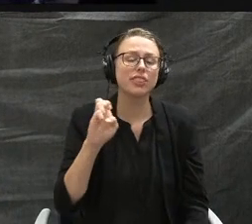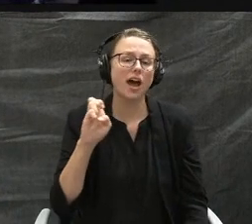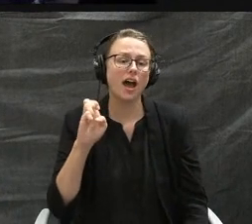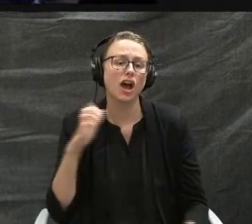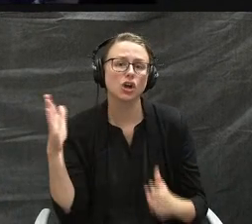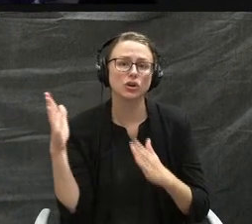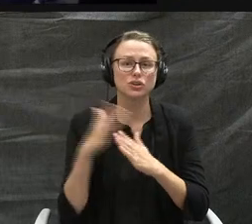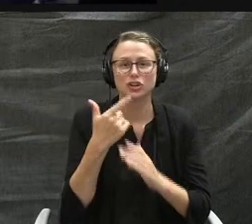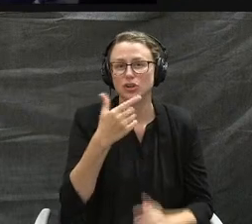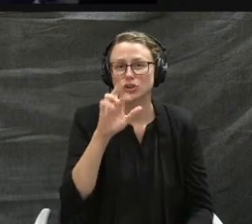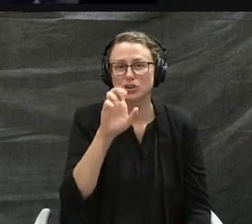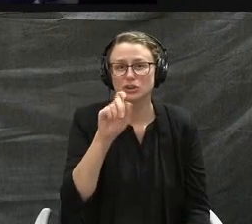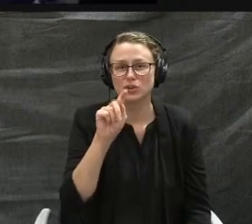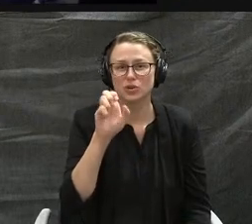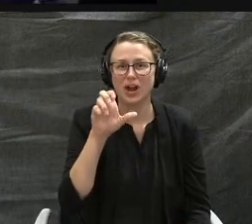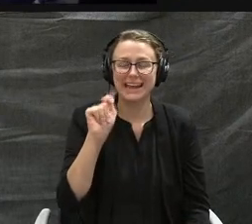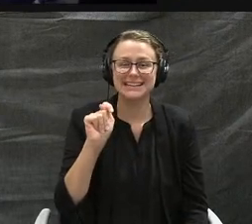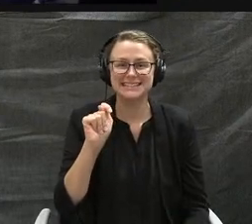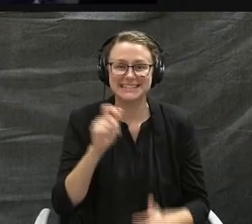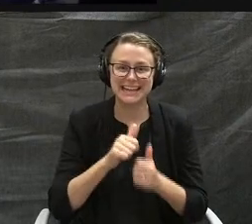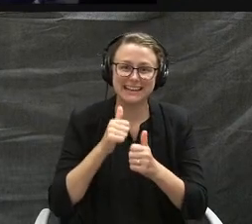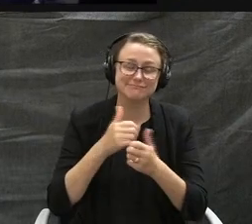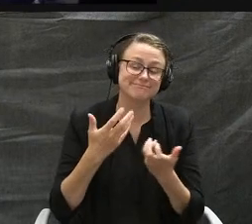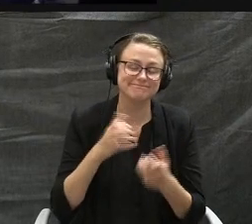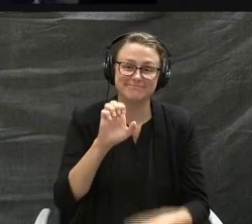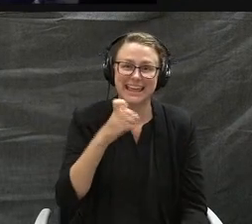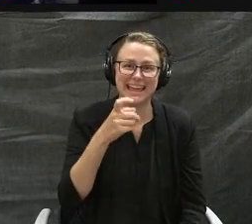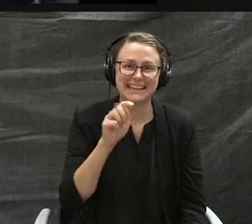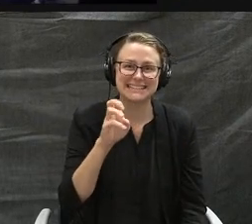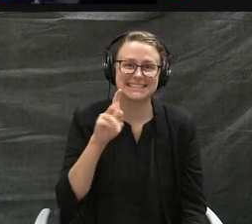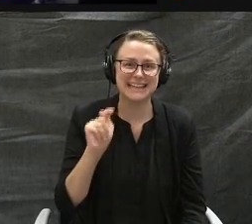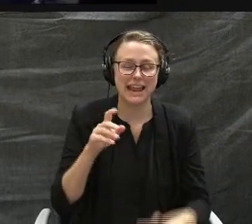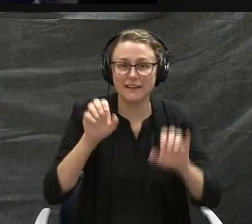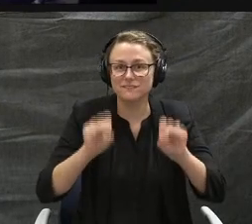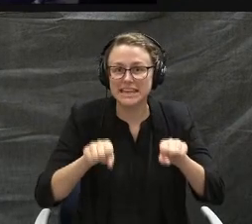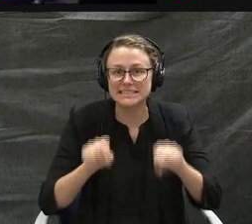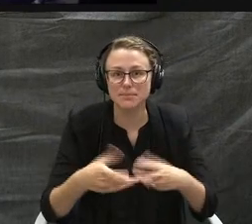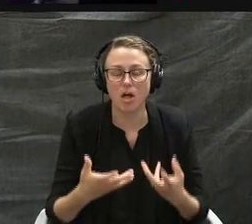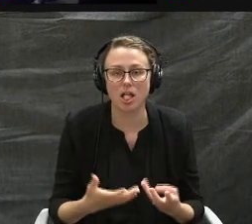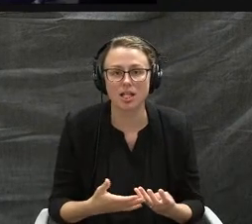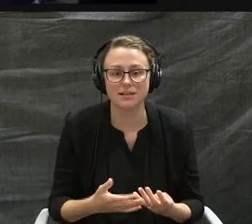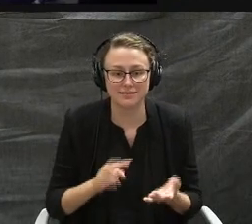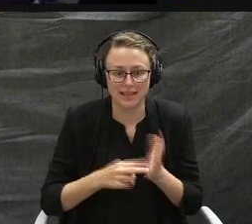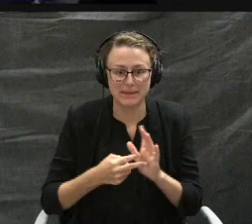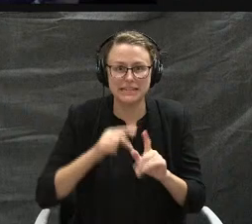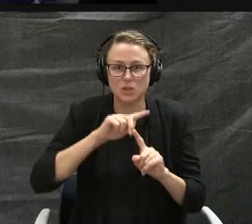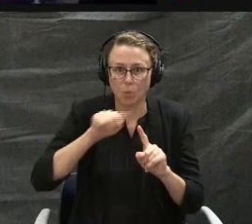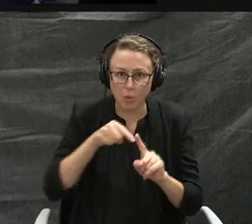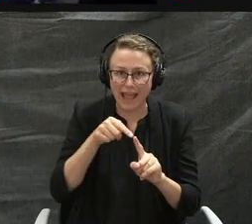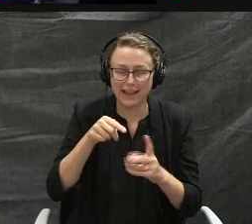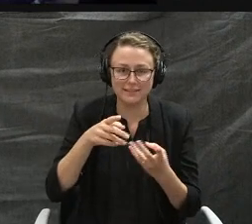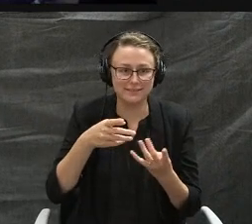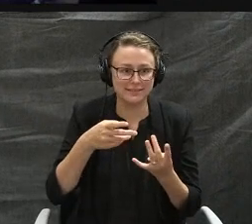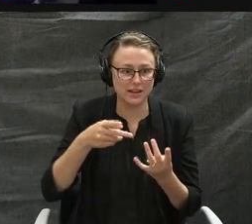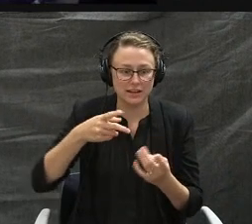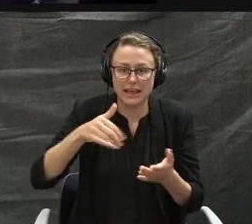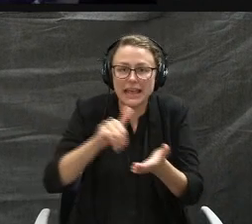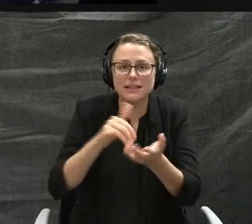And so when are we gonna have to do something less than their recommendations? Just because logistically that's what we need